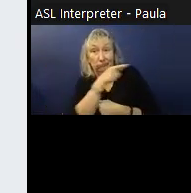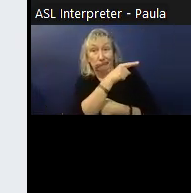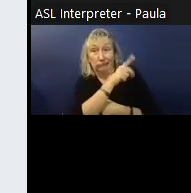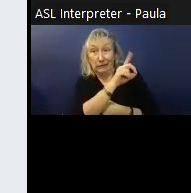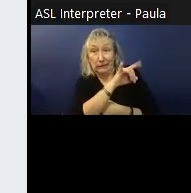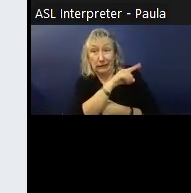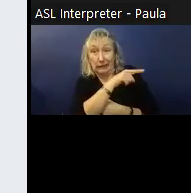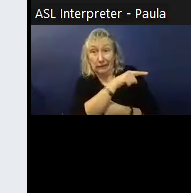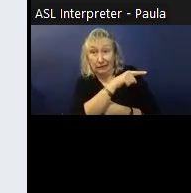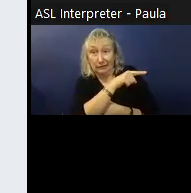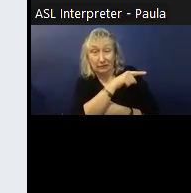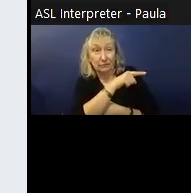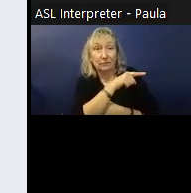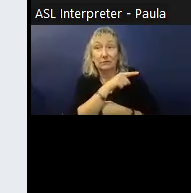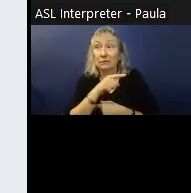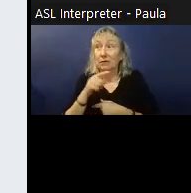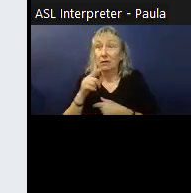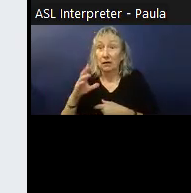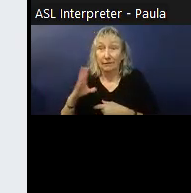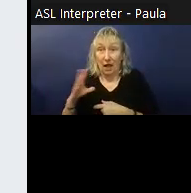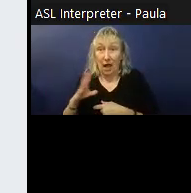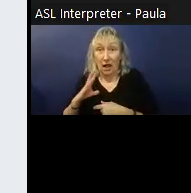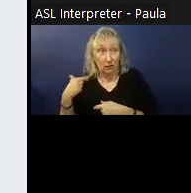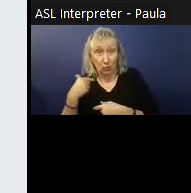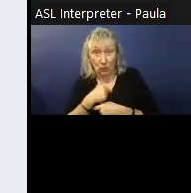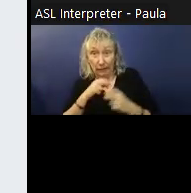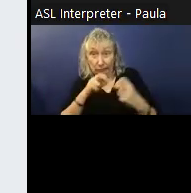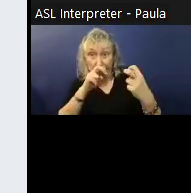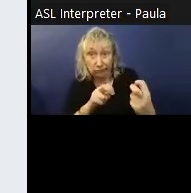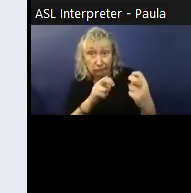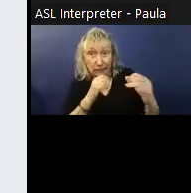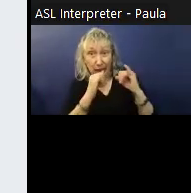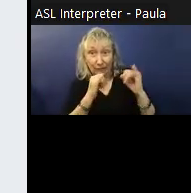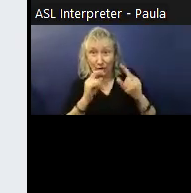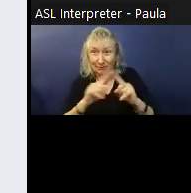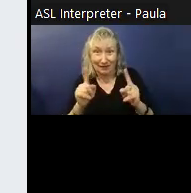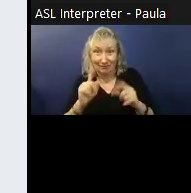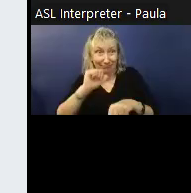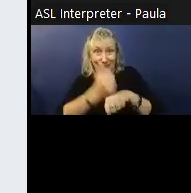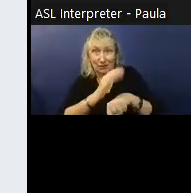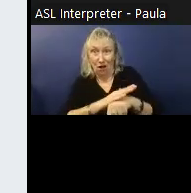interviews are voluntary, so an individual, you know,